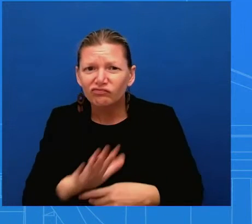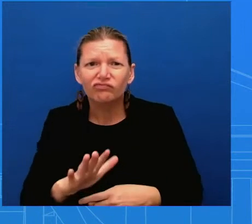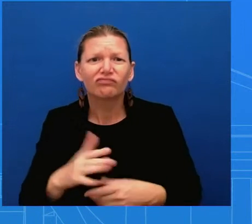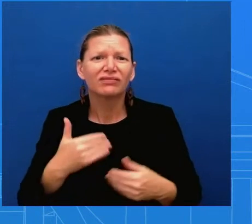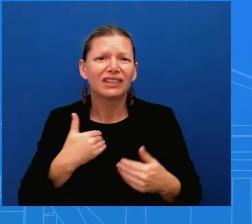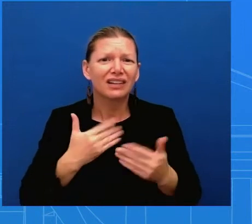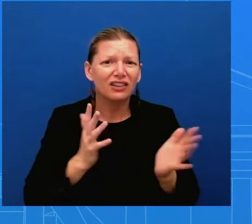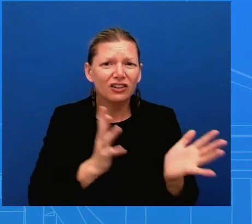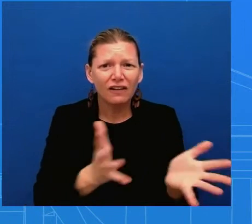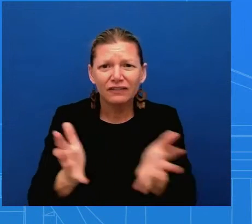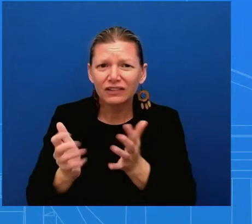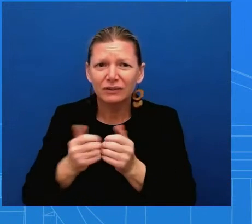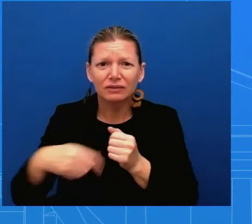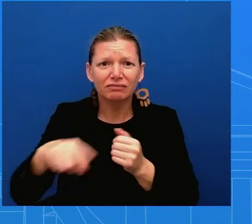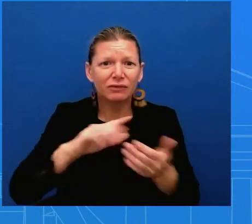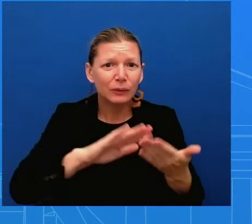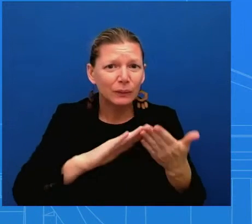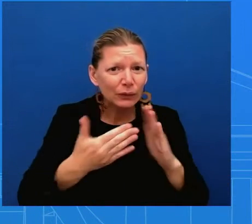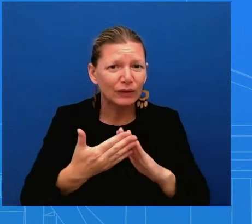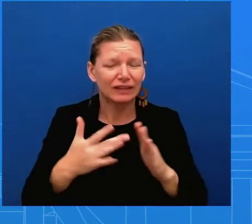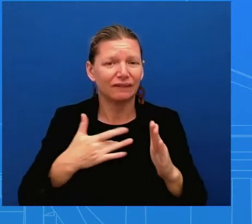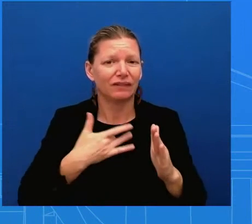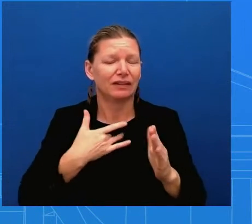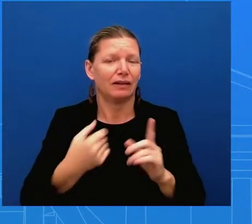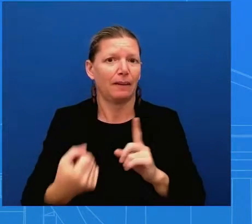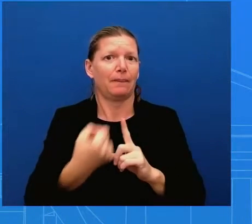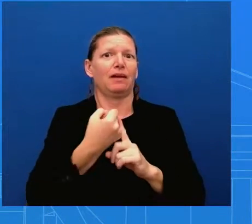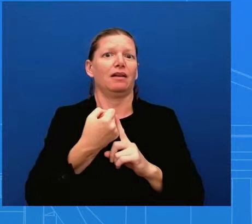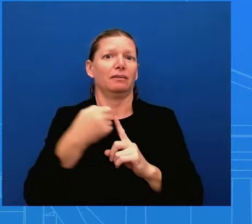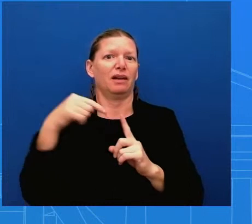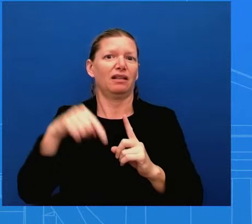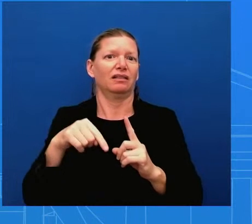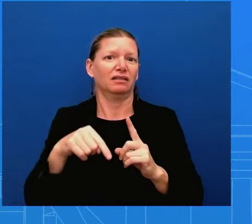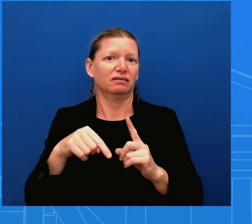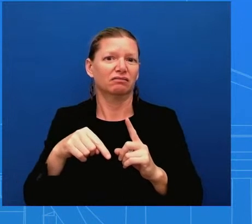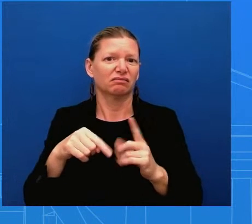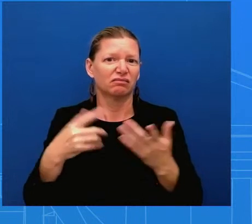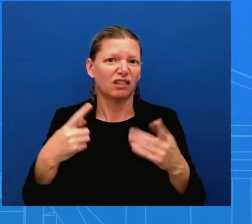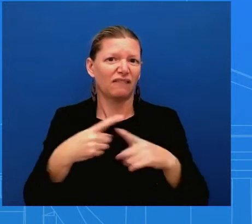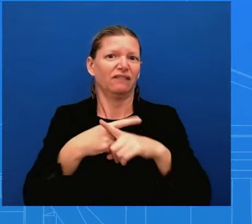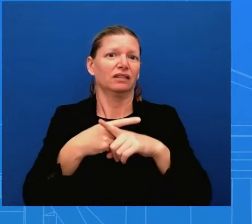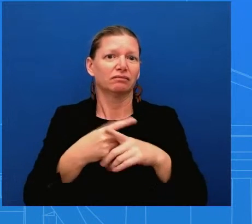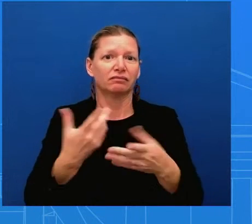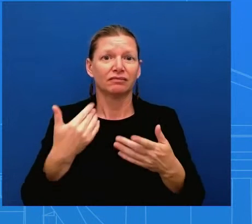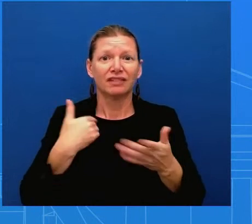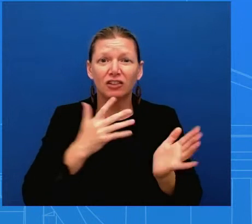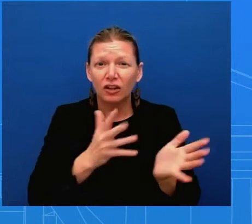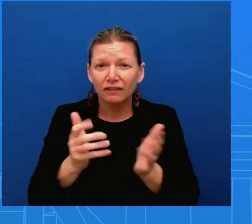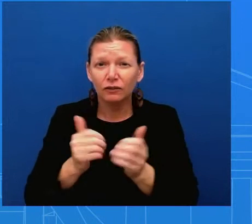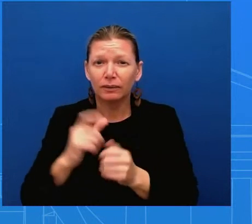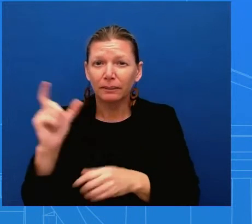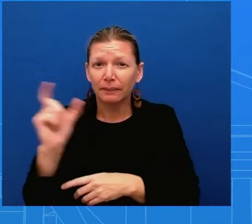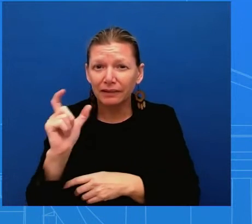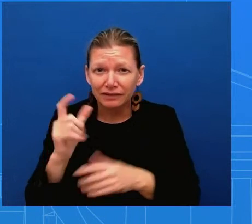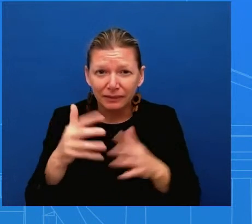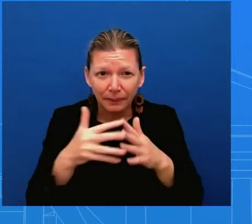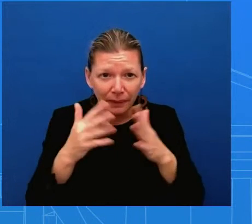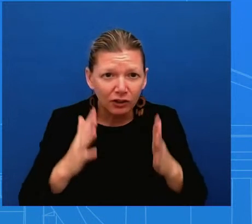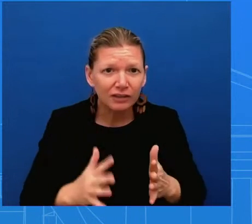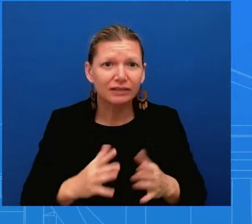We've had conversation with the Mus- -- Muslim Americans, Palestinian Americans, Arab Americans. The President has; White House officials here have.